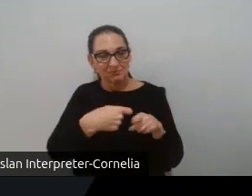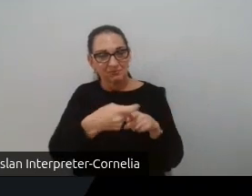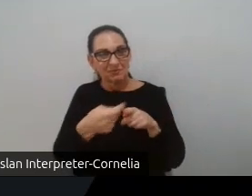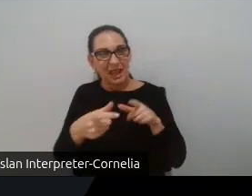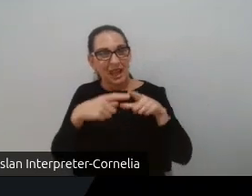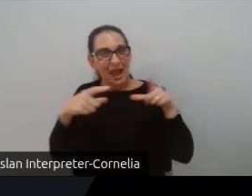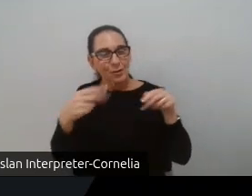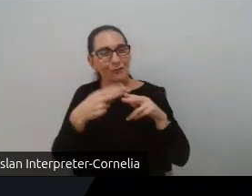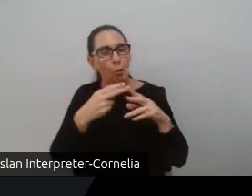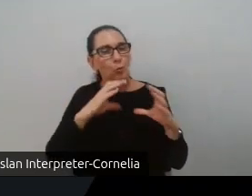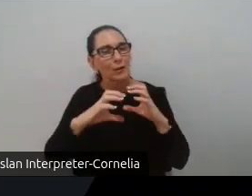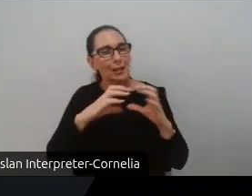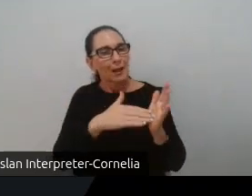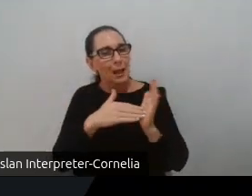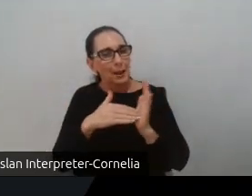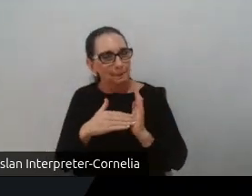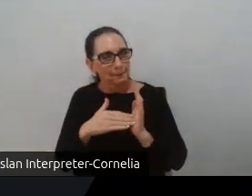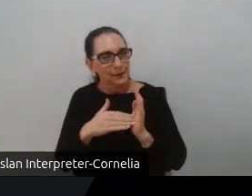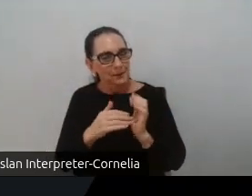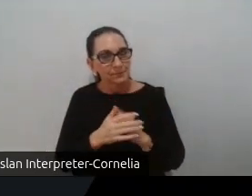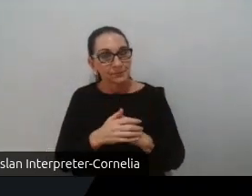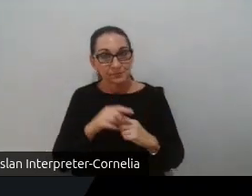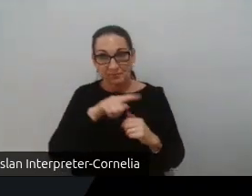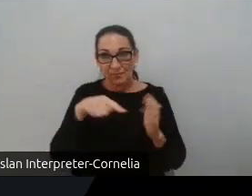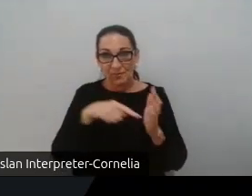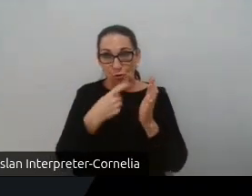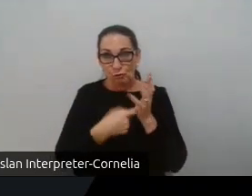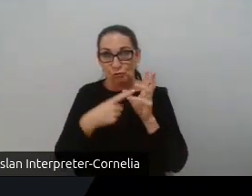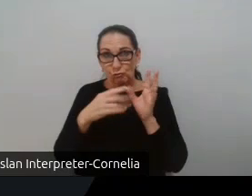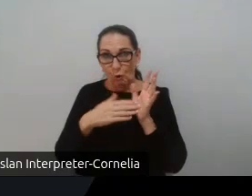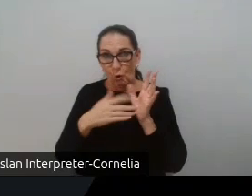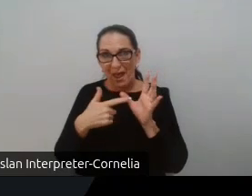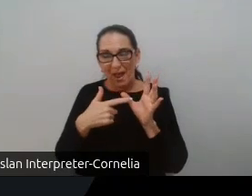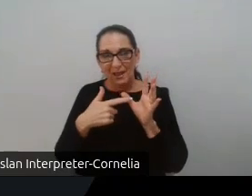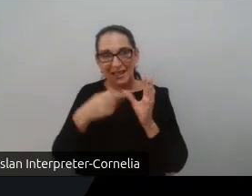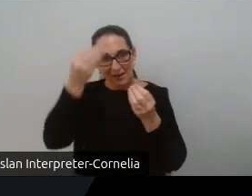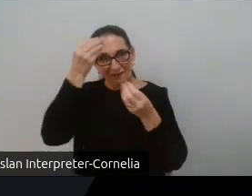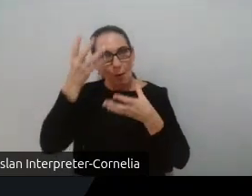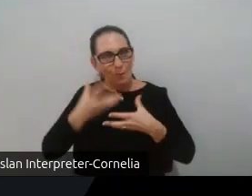make sure that these tools are trauma informed. They're person- centred. And what's even better